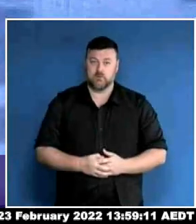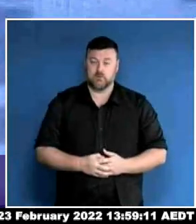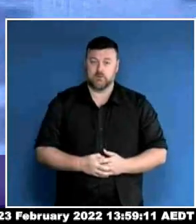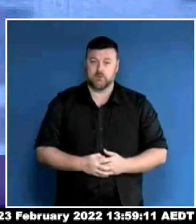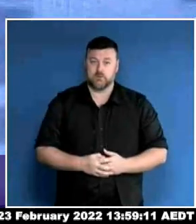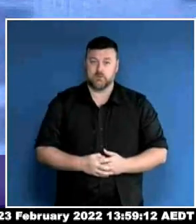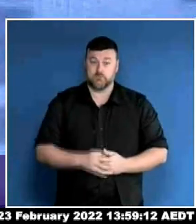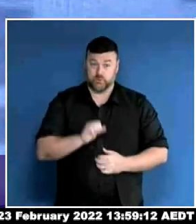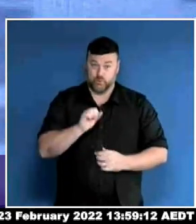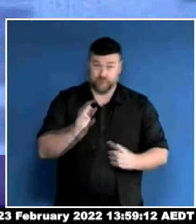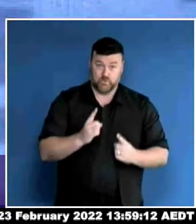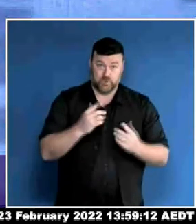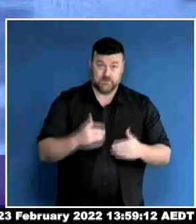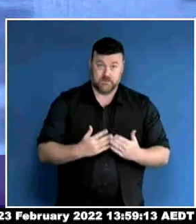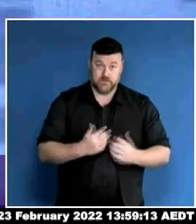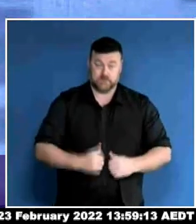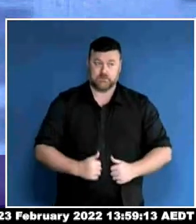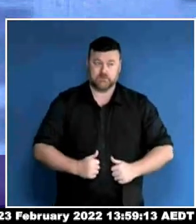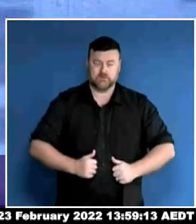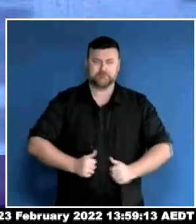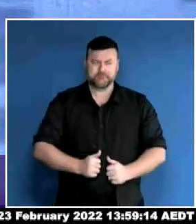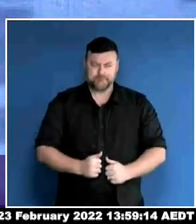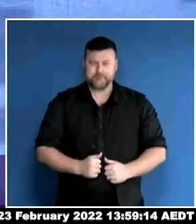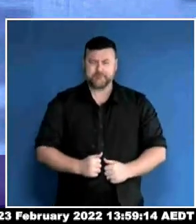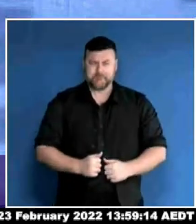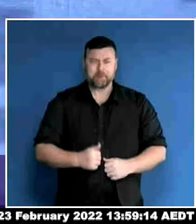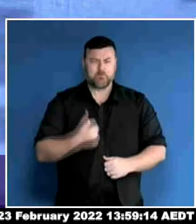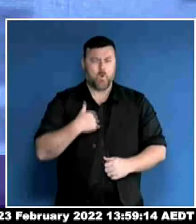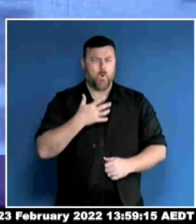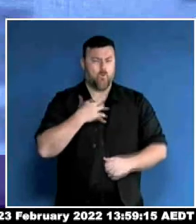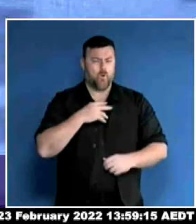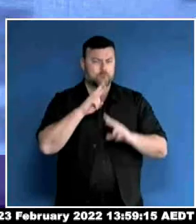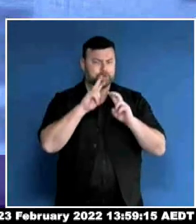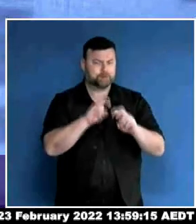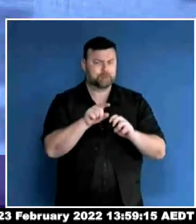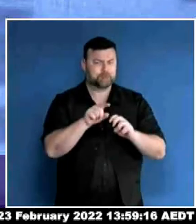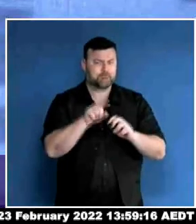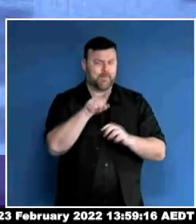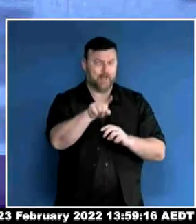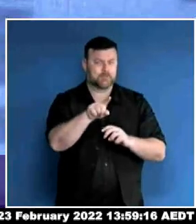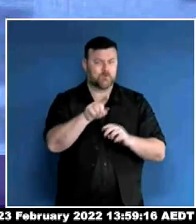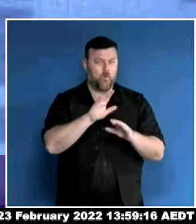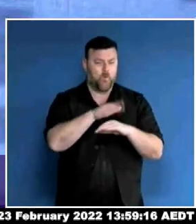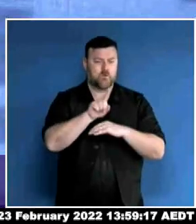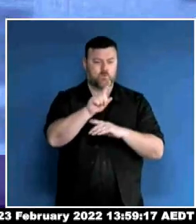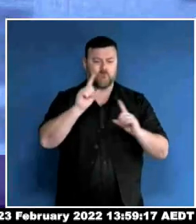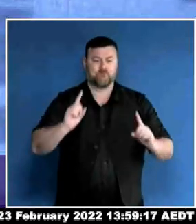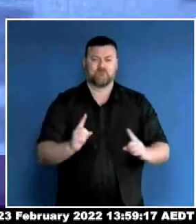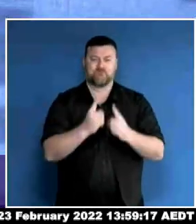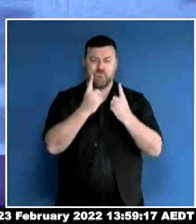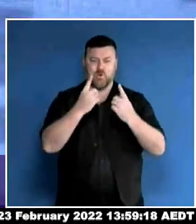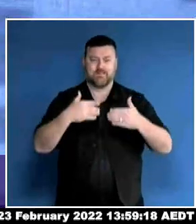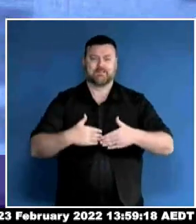I want to ask you some questions about that very first day at BusyBeans and your memory